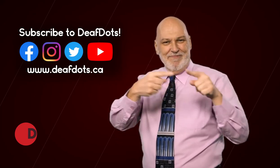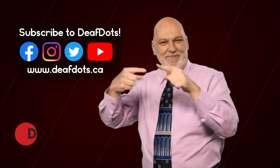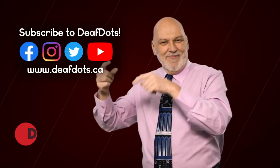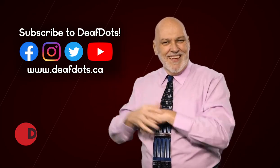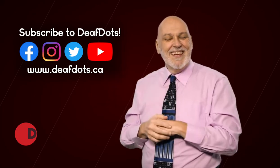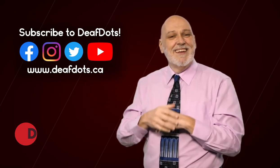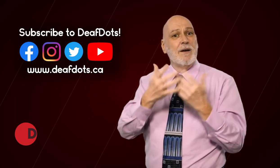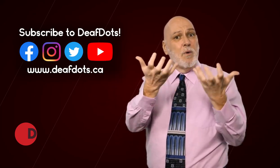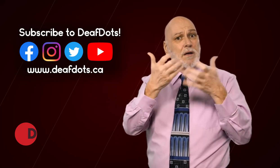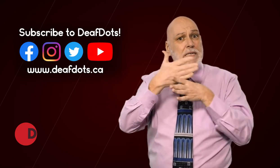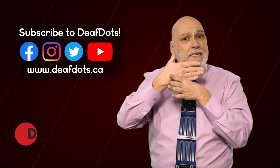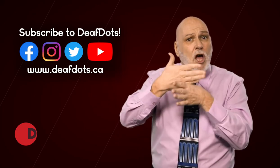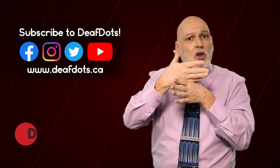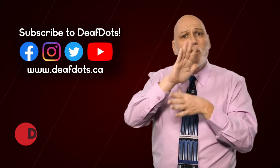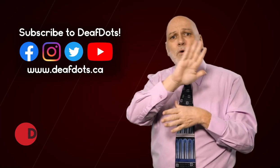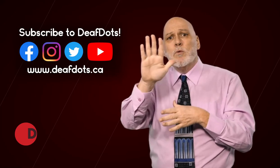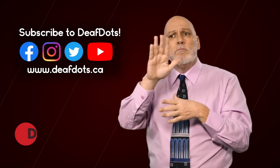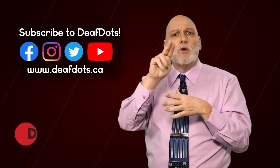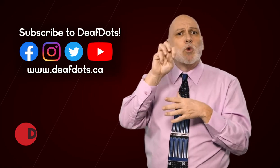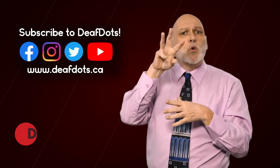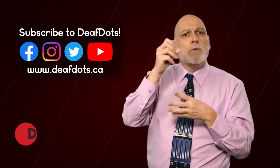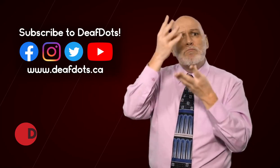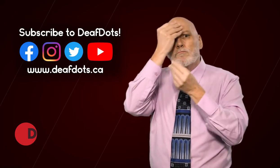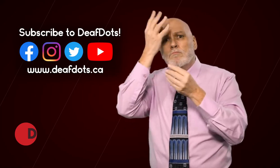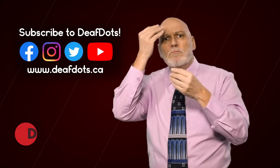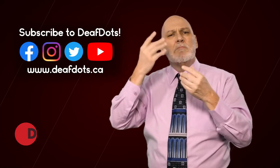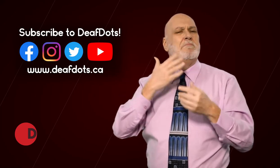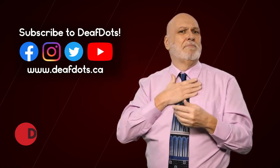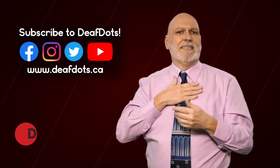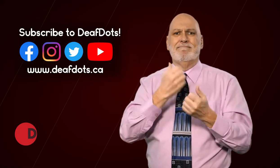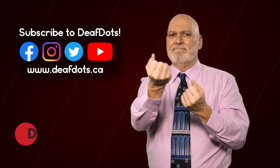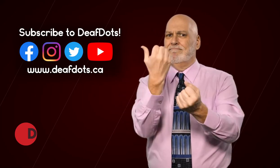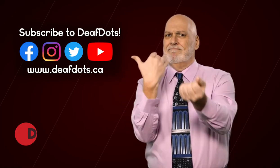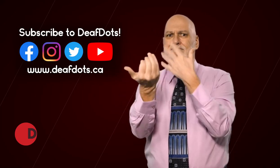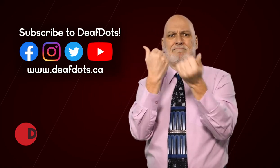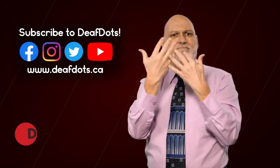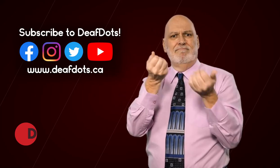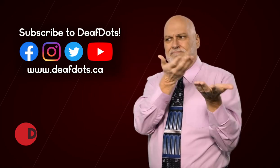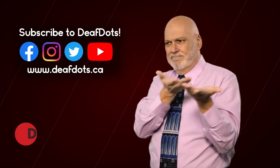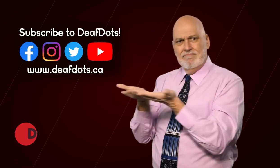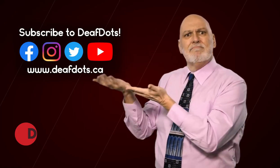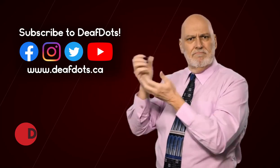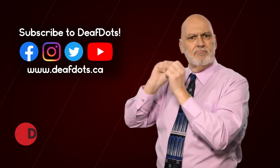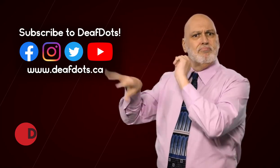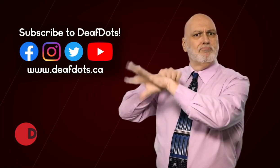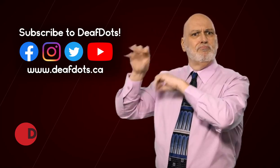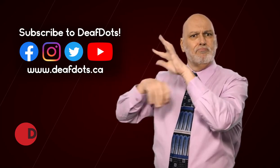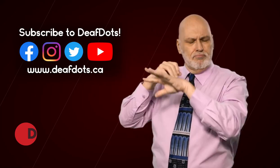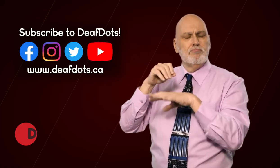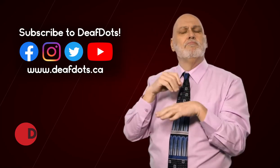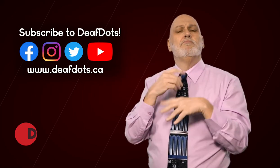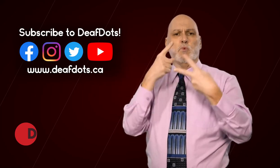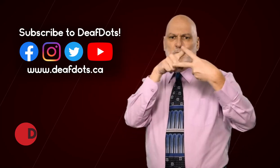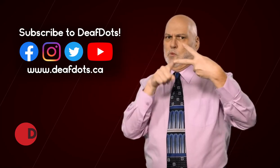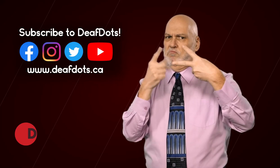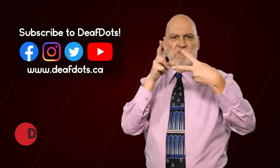DeafDots welcomes your news suggestions,